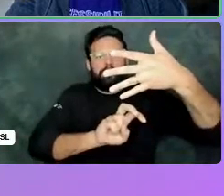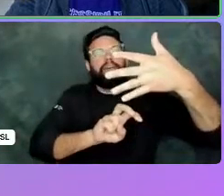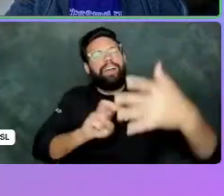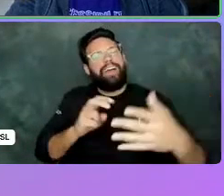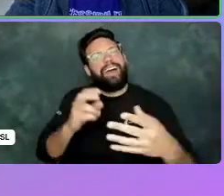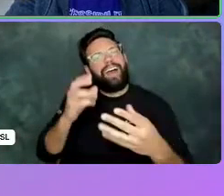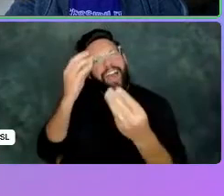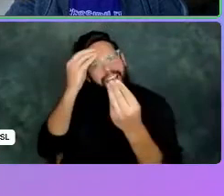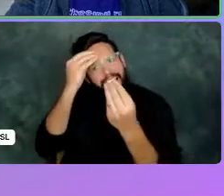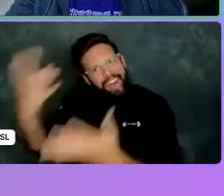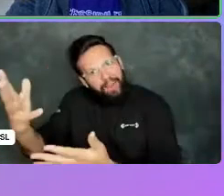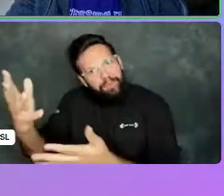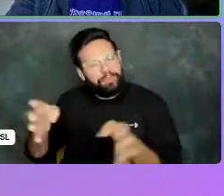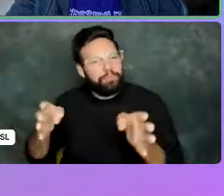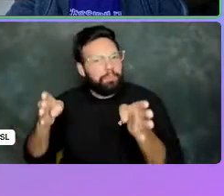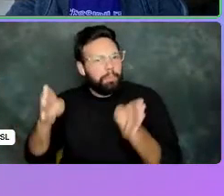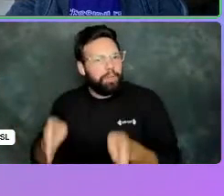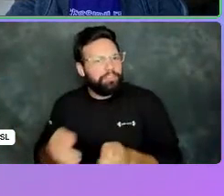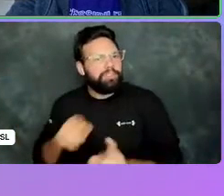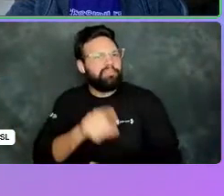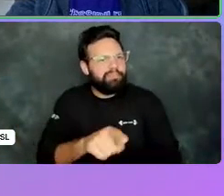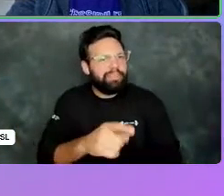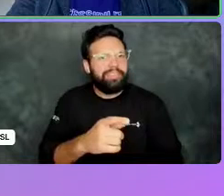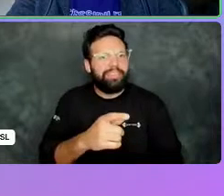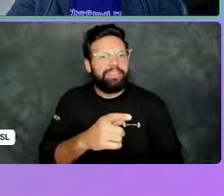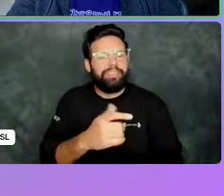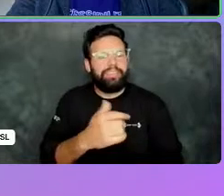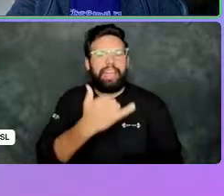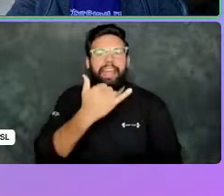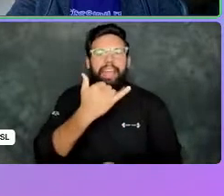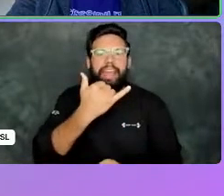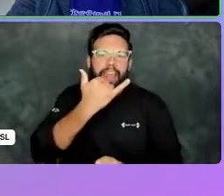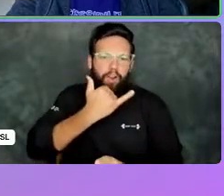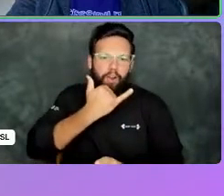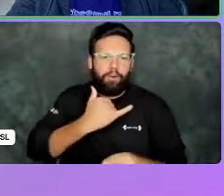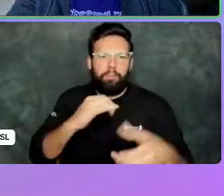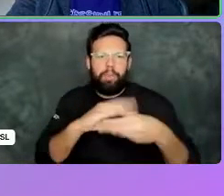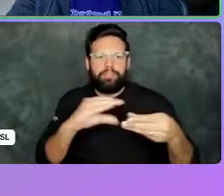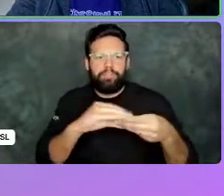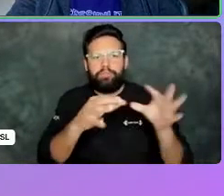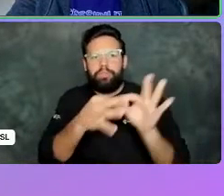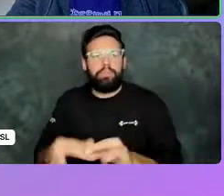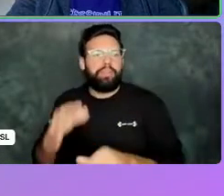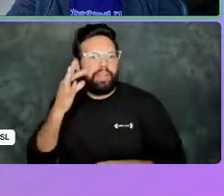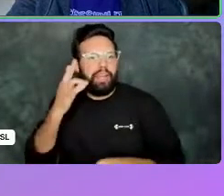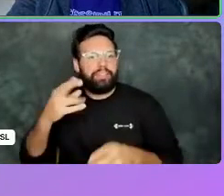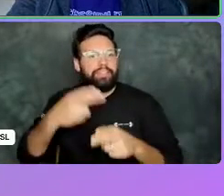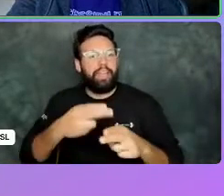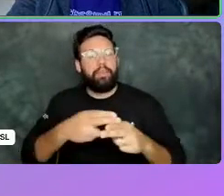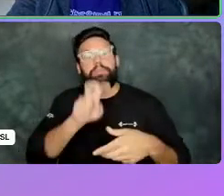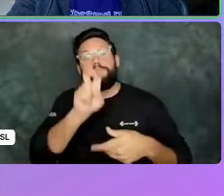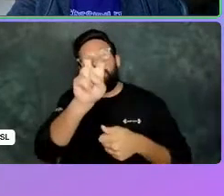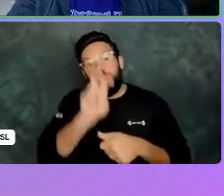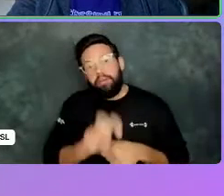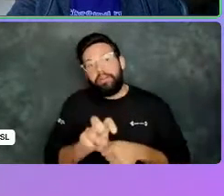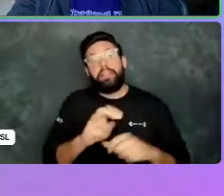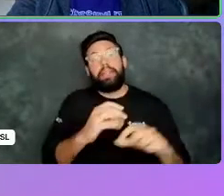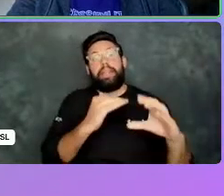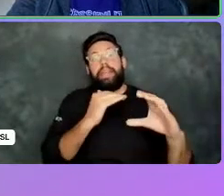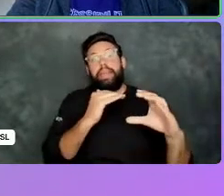we can hear that it was announcing the error message, error, enter cat's name after the form